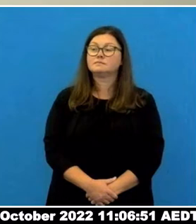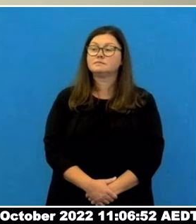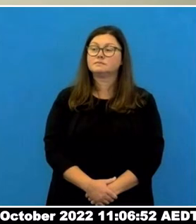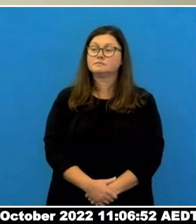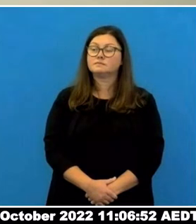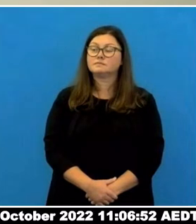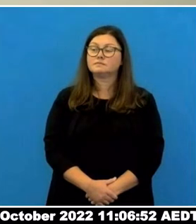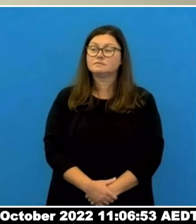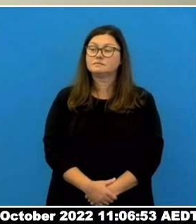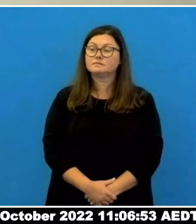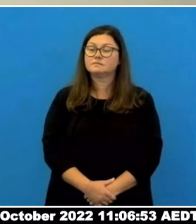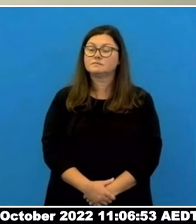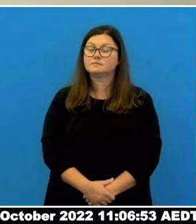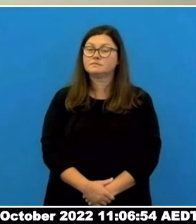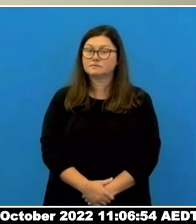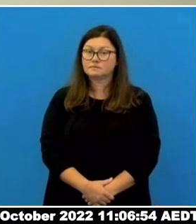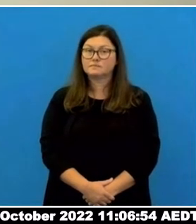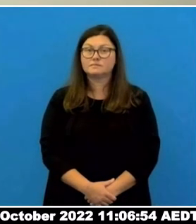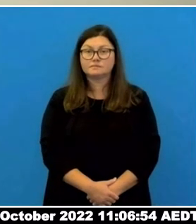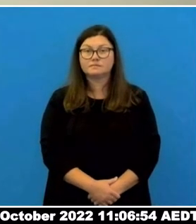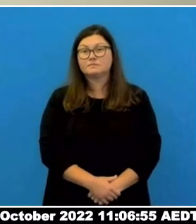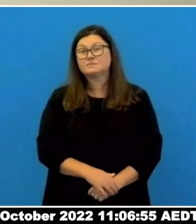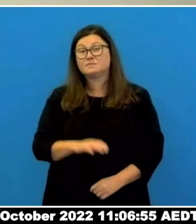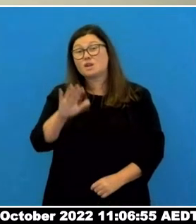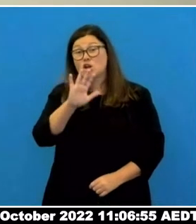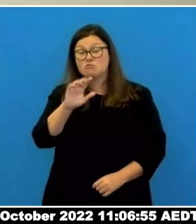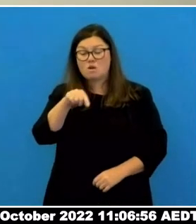Okay. "Around this time, I experienced some medical problems,